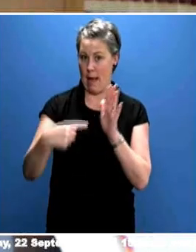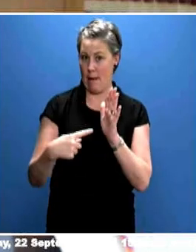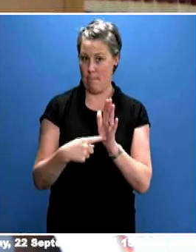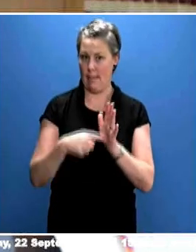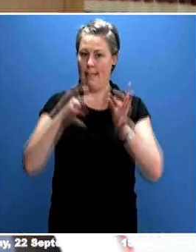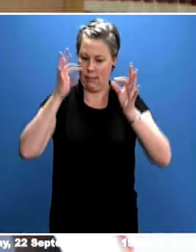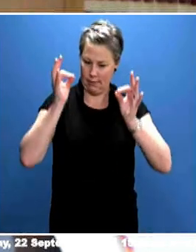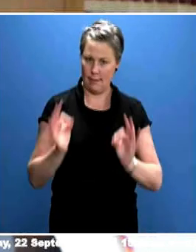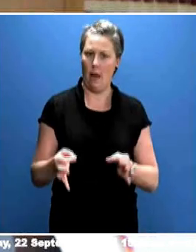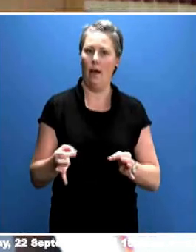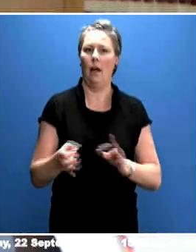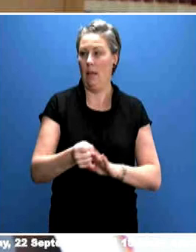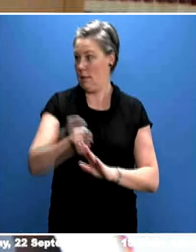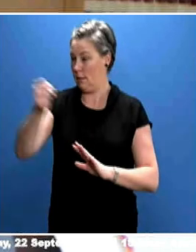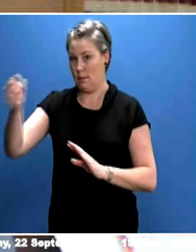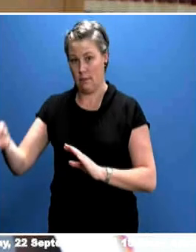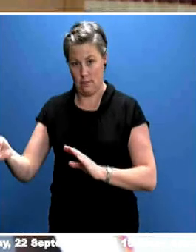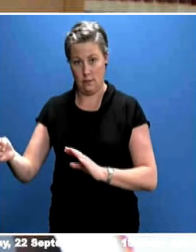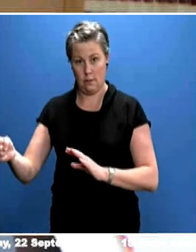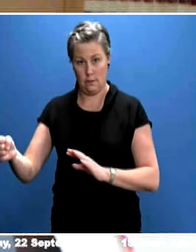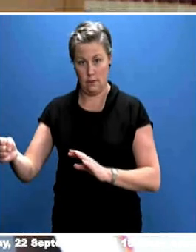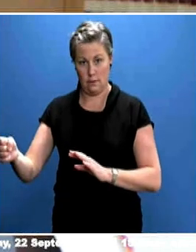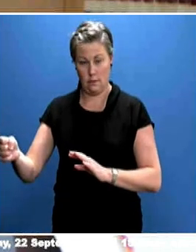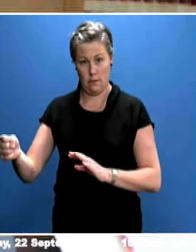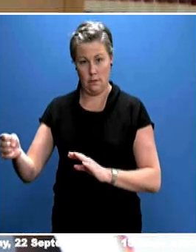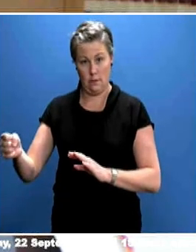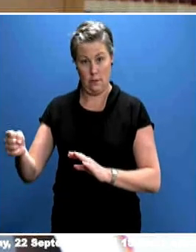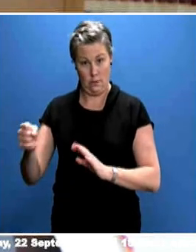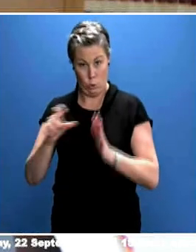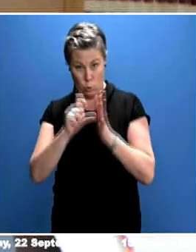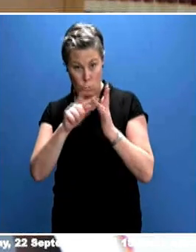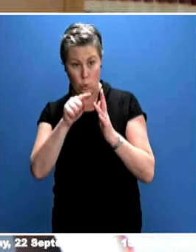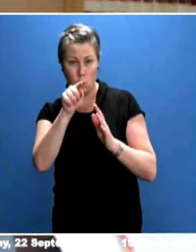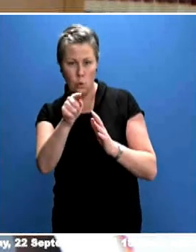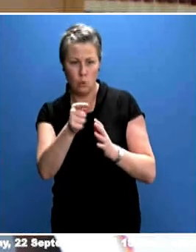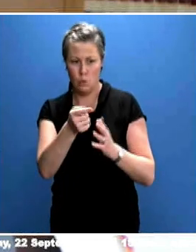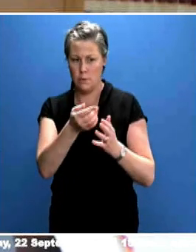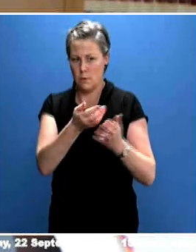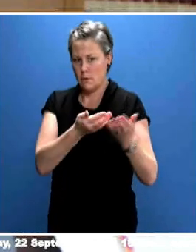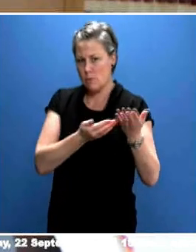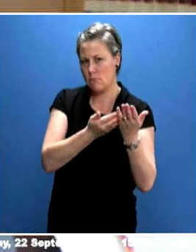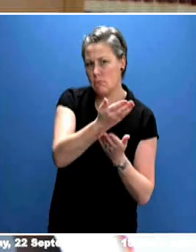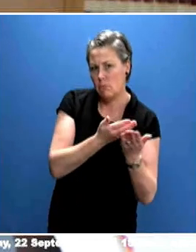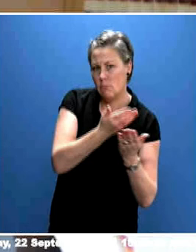them in the Kath French Centre, consultation is made with a person whose